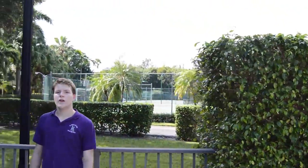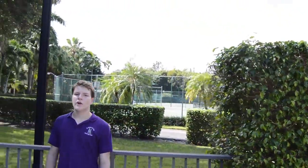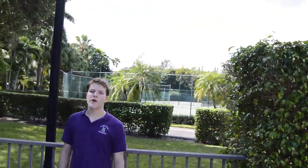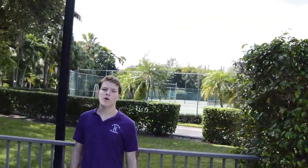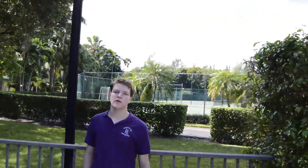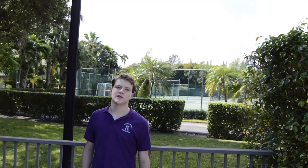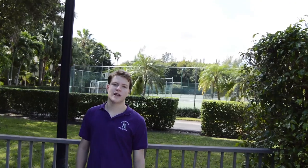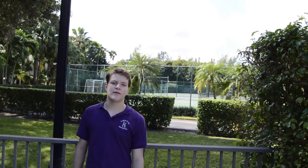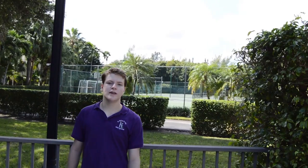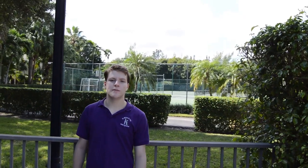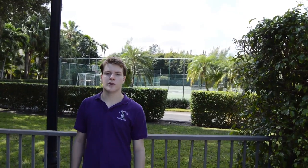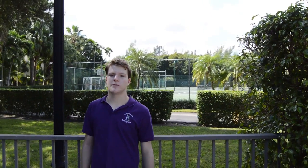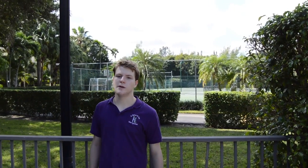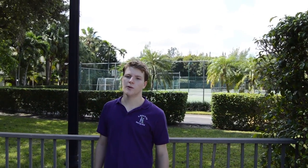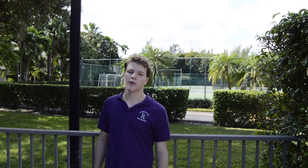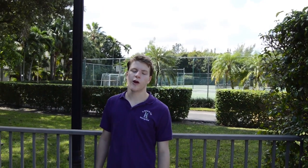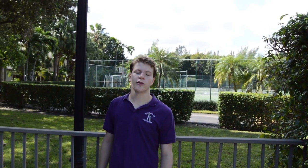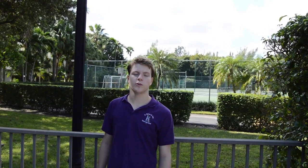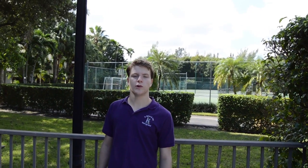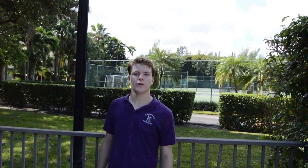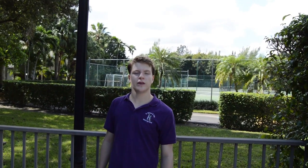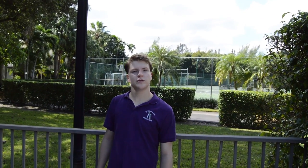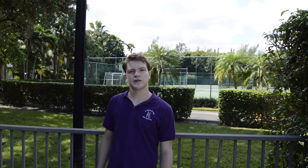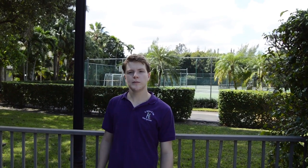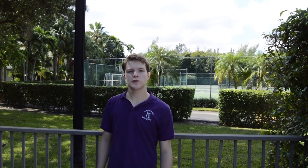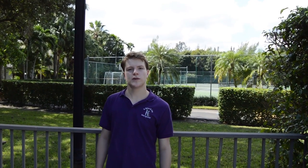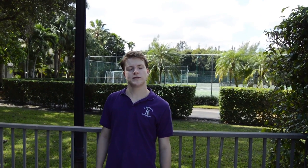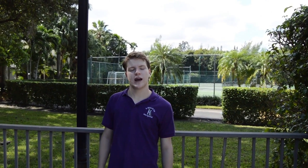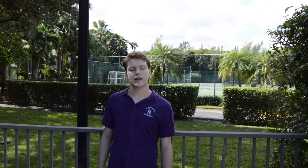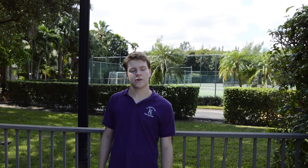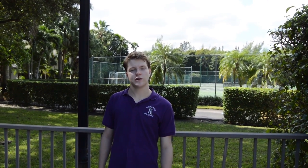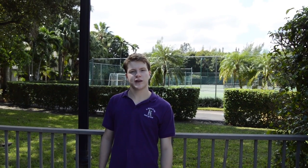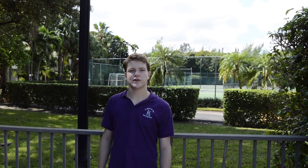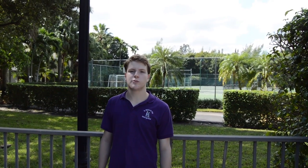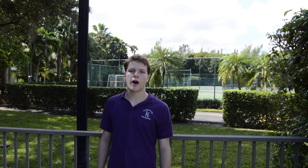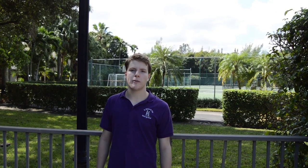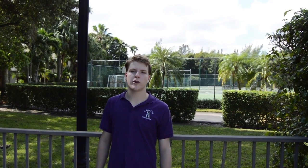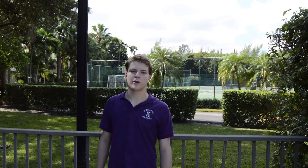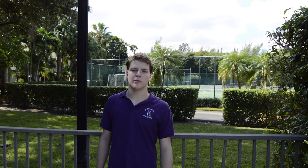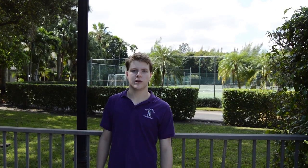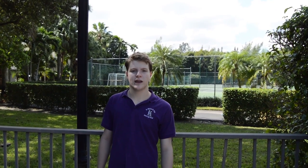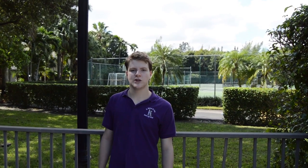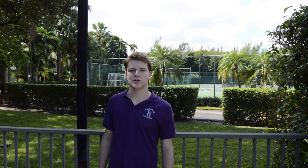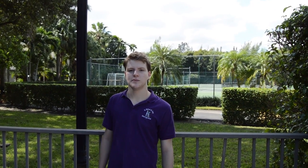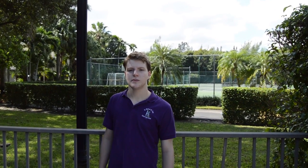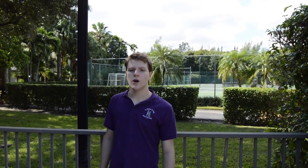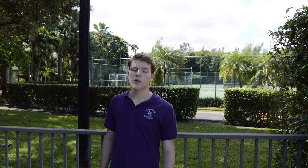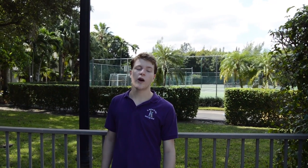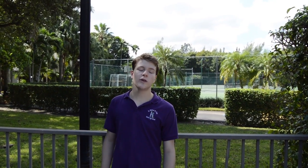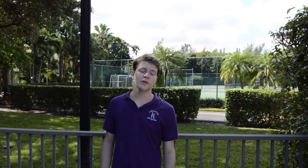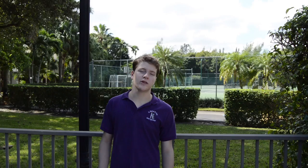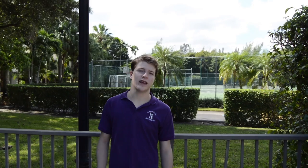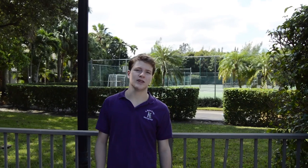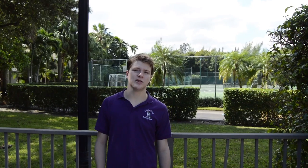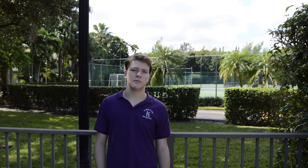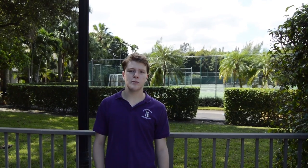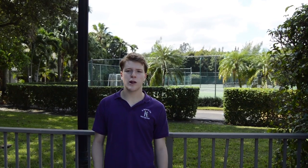There are over 70 million people throughout the world that use some sort of sign language as their primary communication. Without communication,